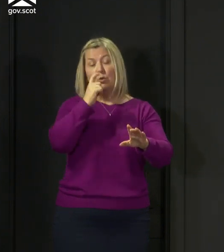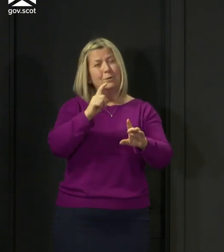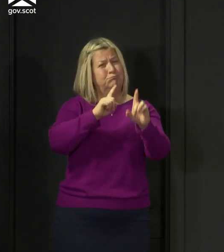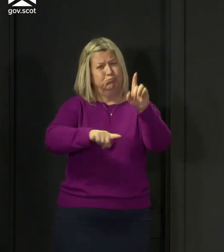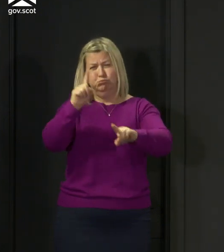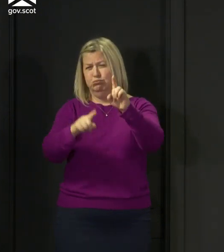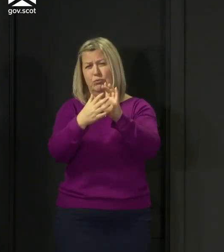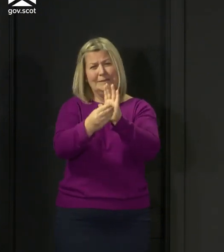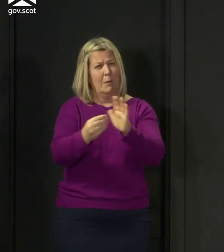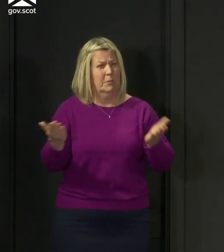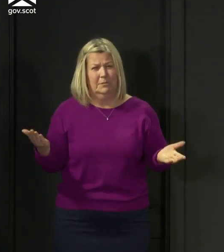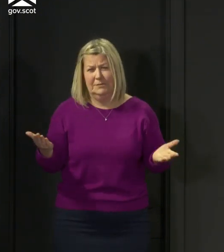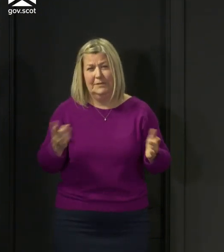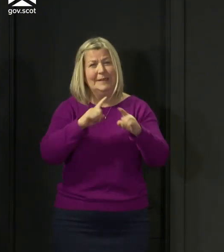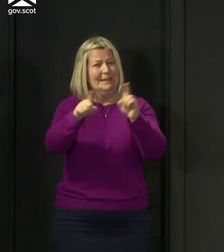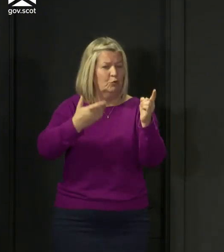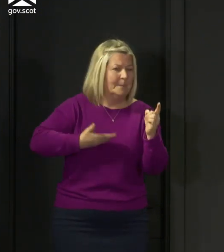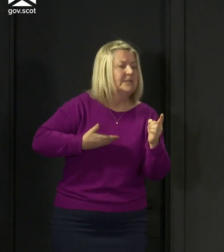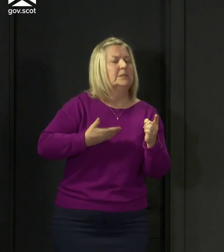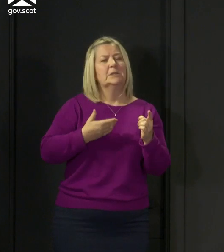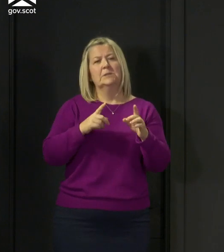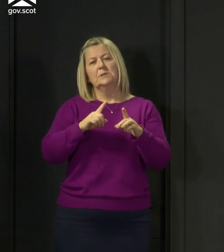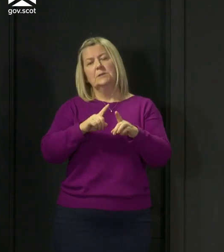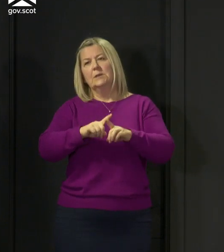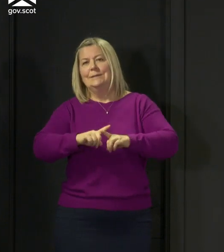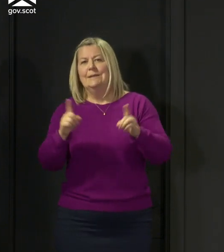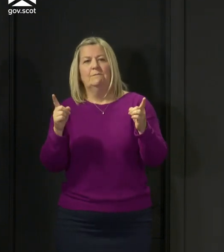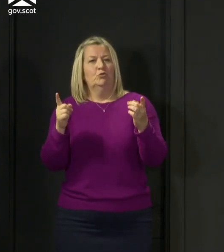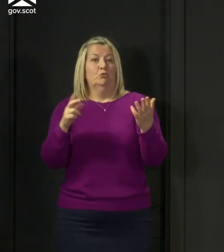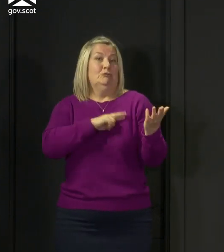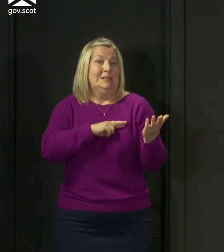give me here, about different types of businesses where different things would perhaps be the